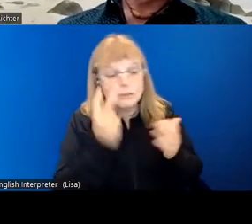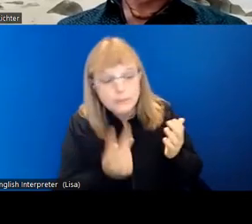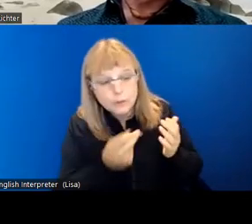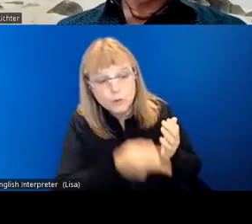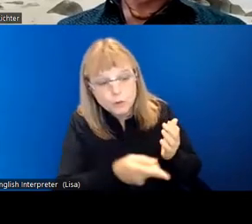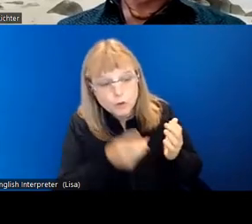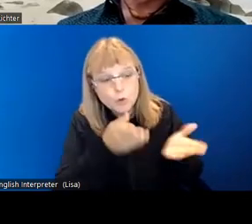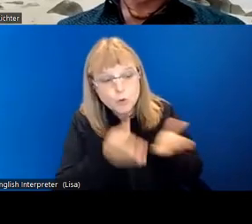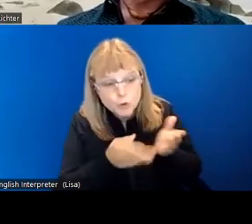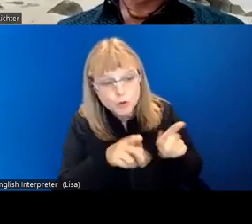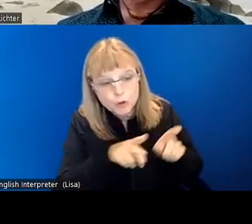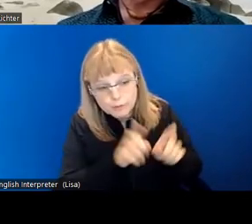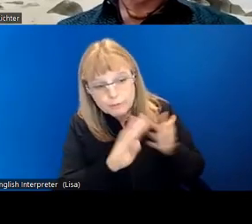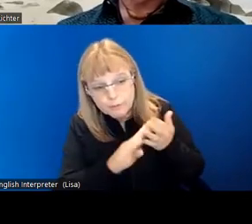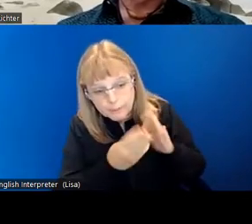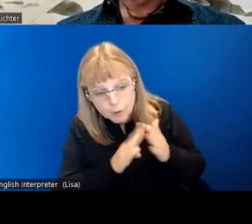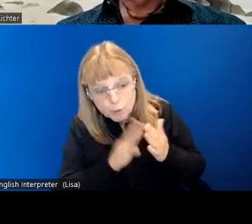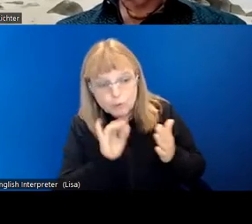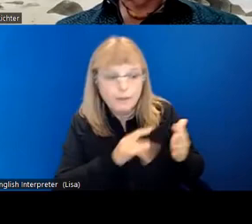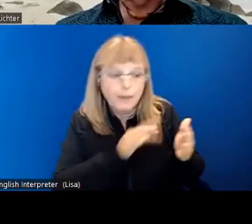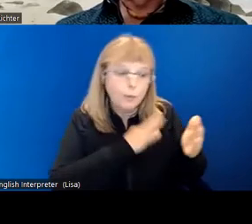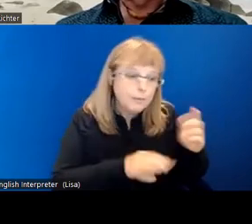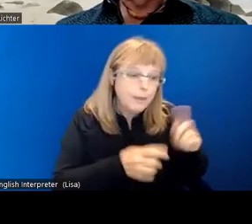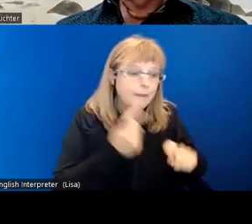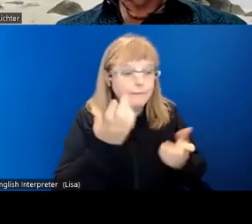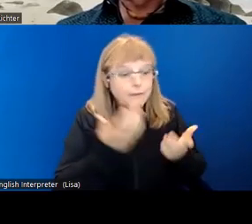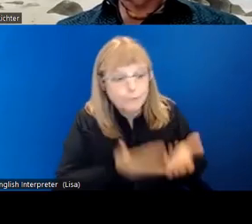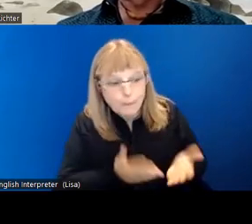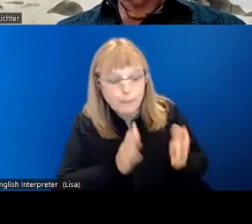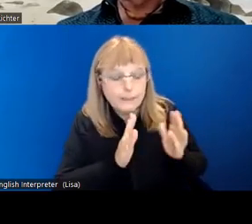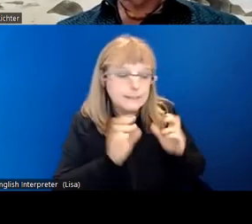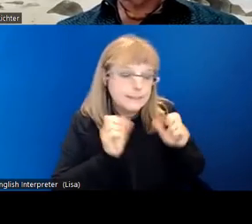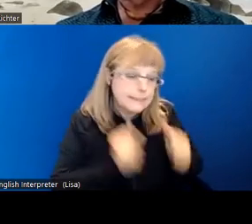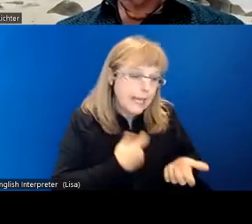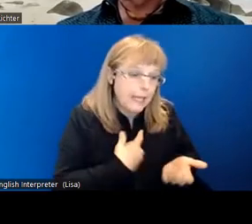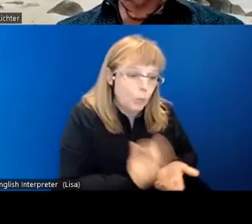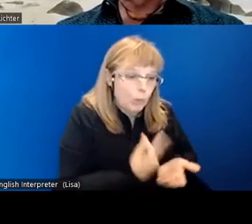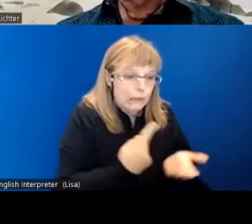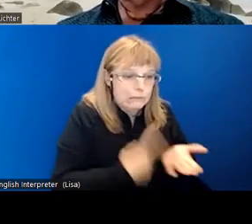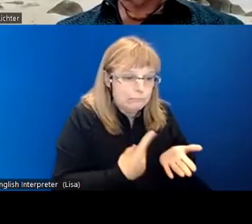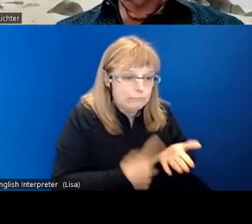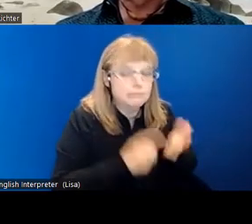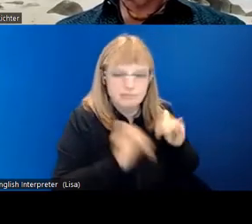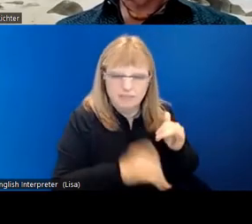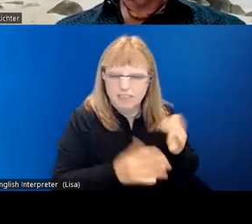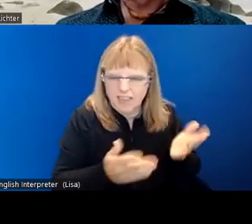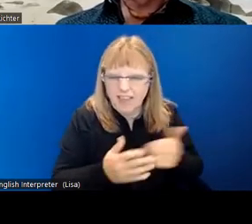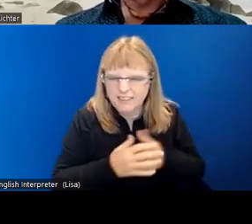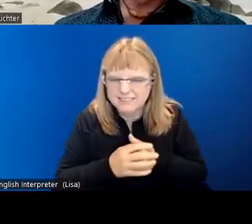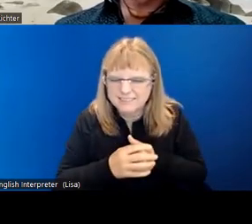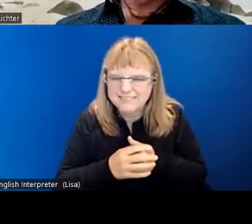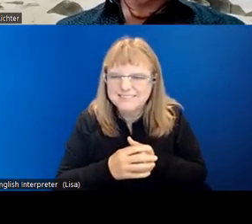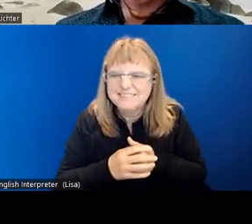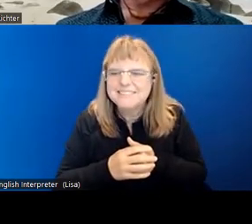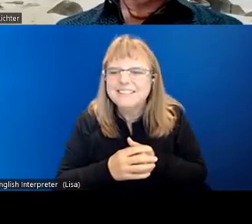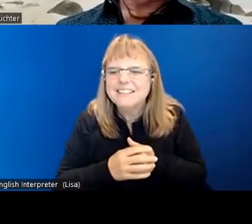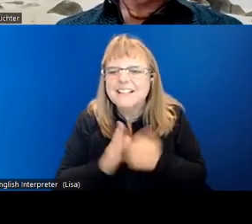that I think would really benefit for this, and can we talk about what that may look like? I mean, there's nothing like, we all know what happens when creatives